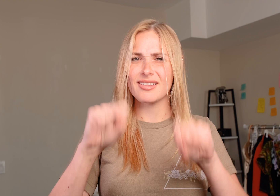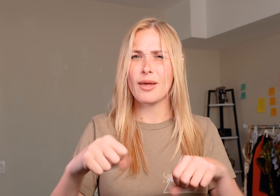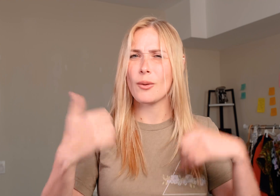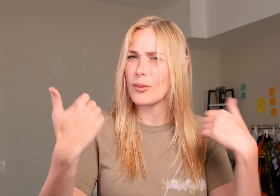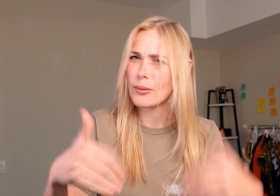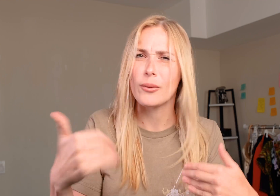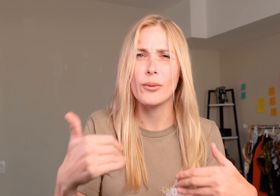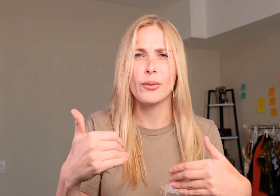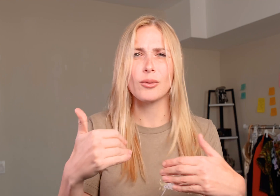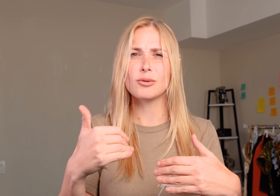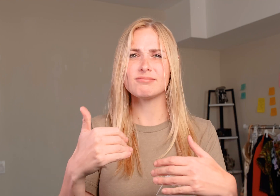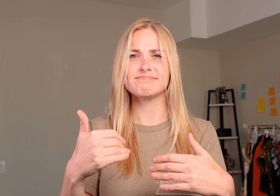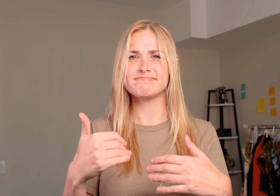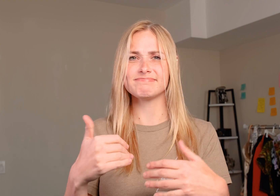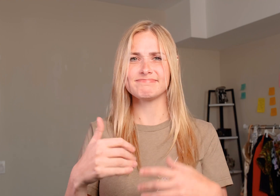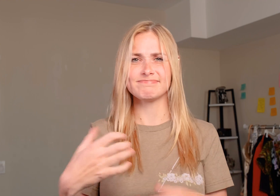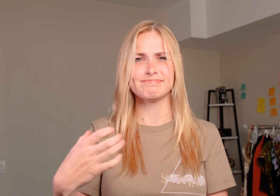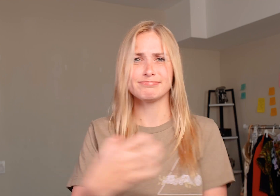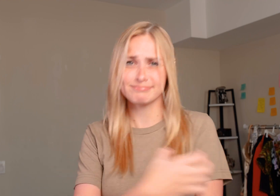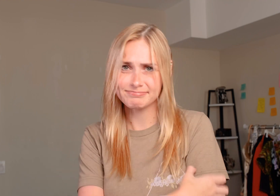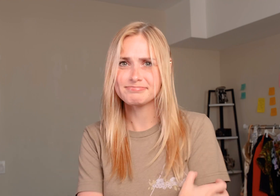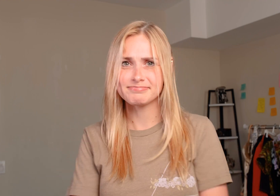It can really make a powerful difference.